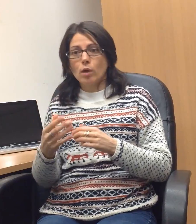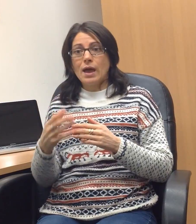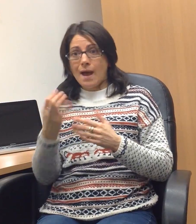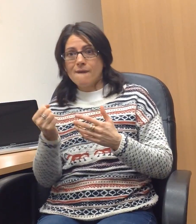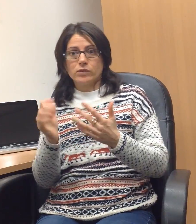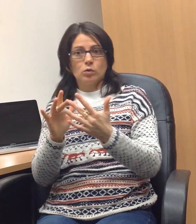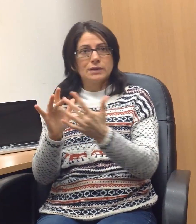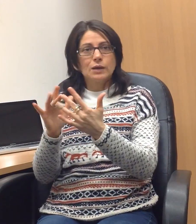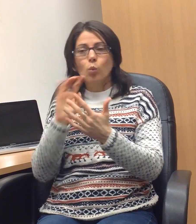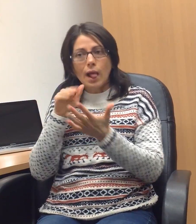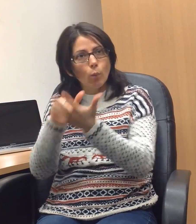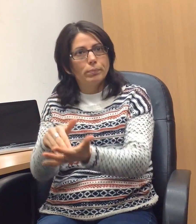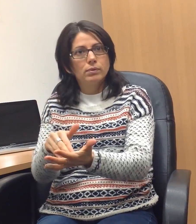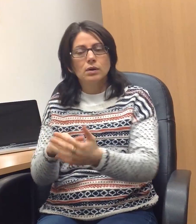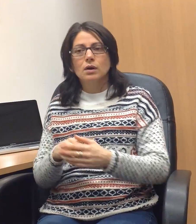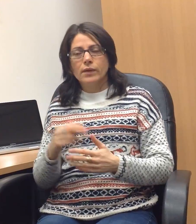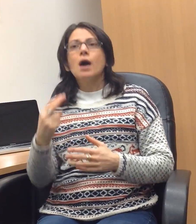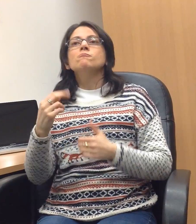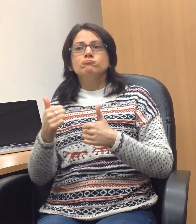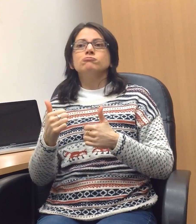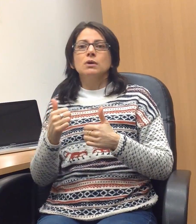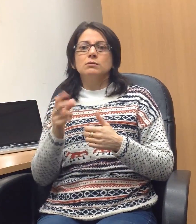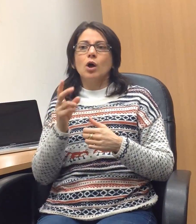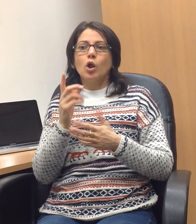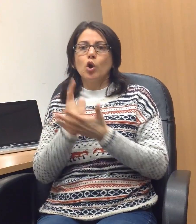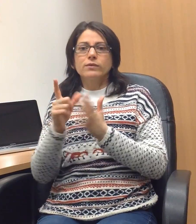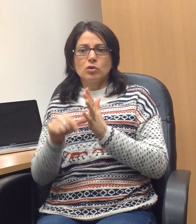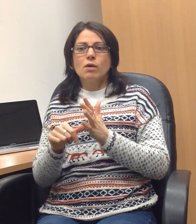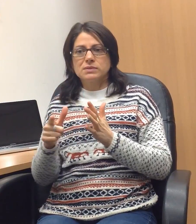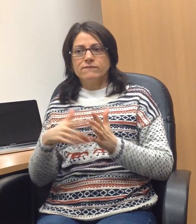They have contacts who will help a lot of the time and